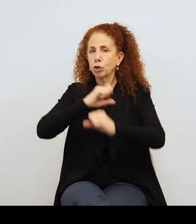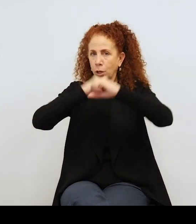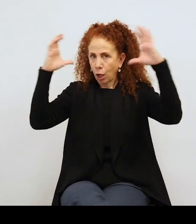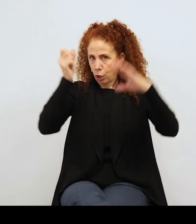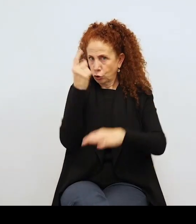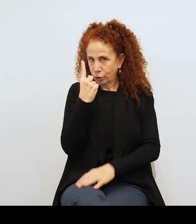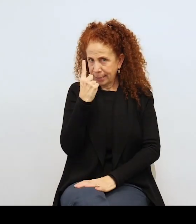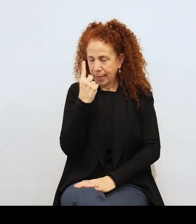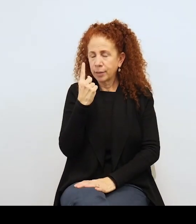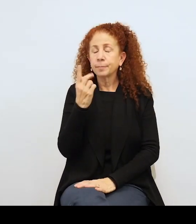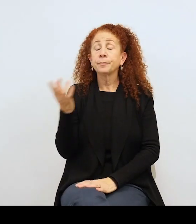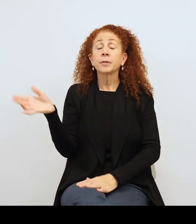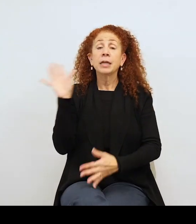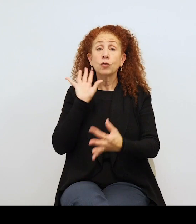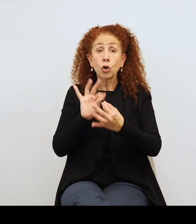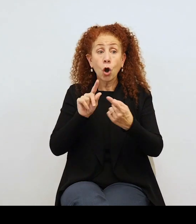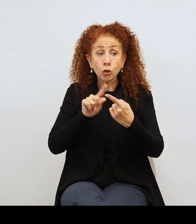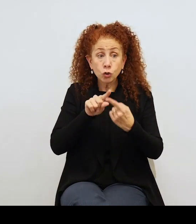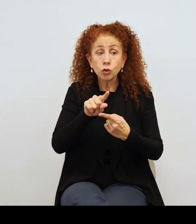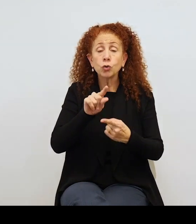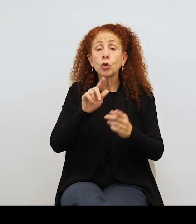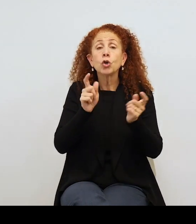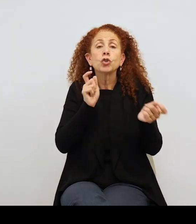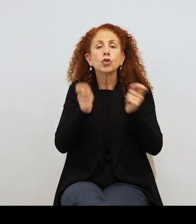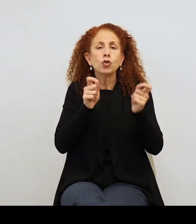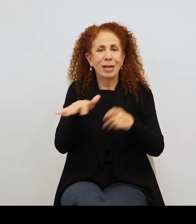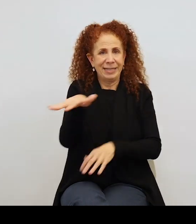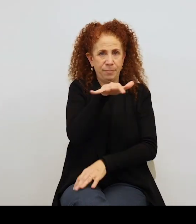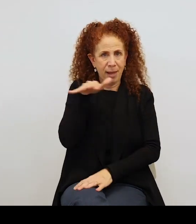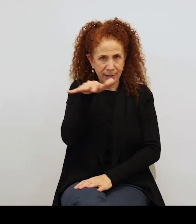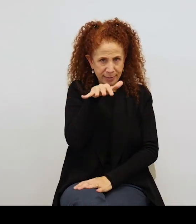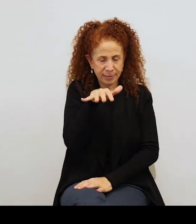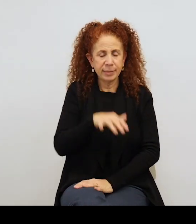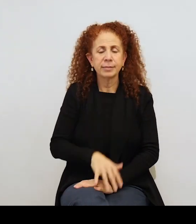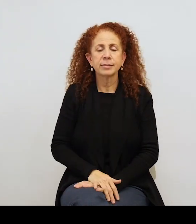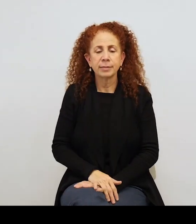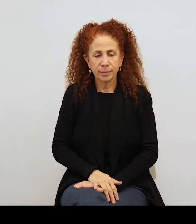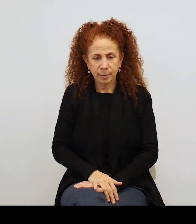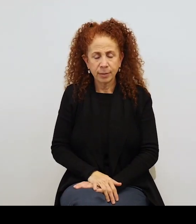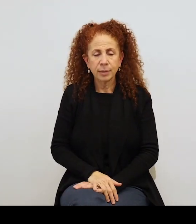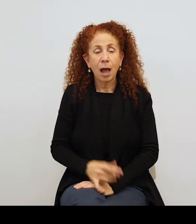And with regard to also the curated spaces, I was thinking since you said museums,